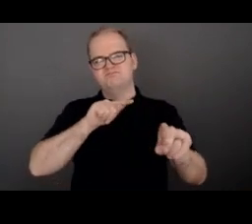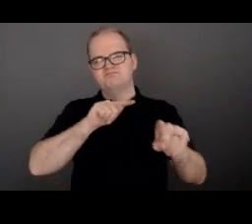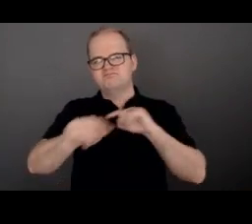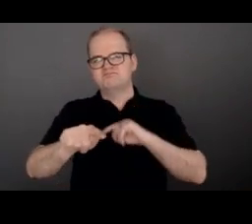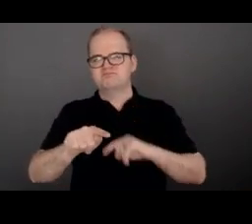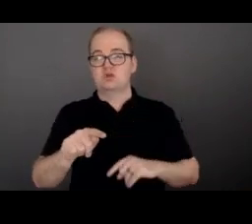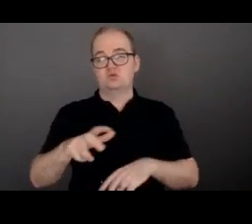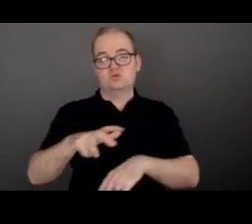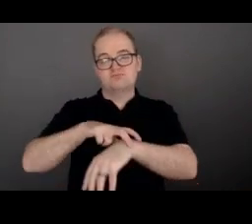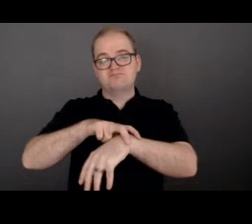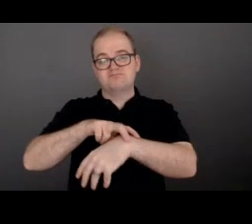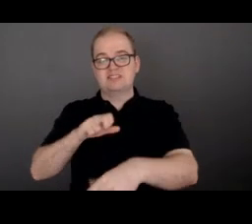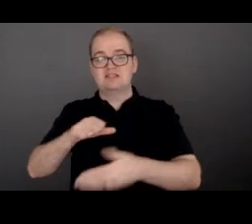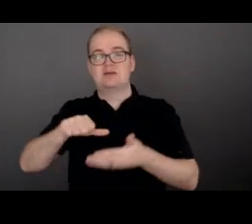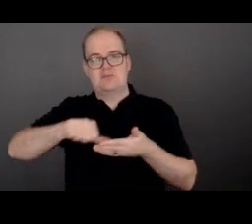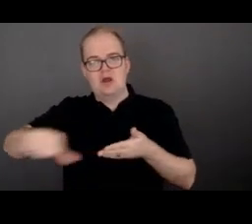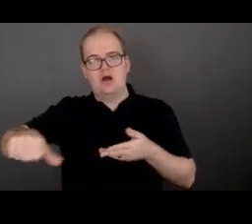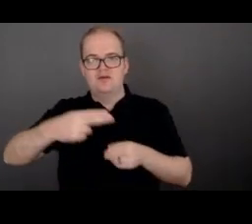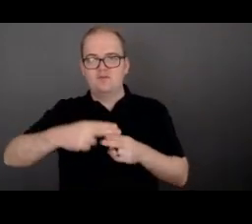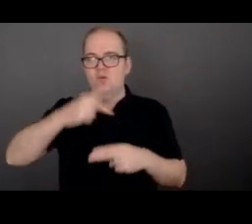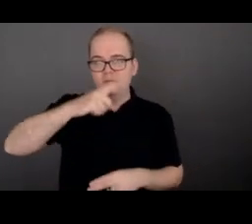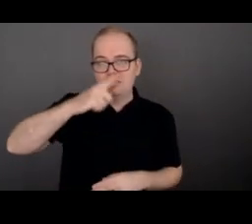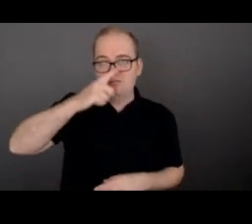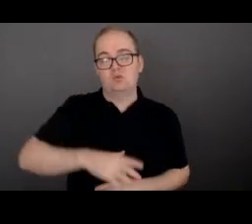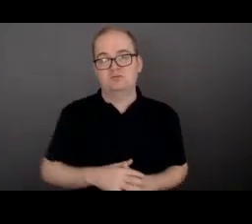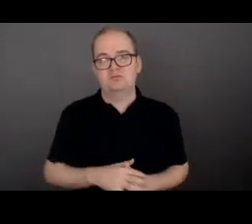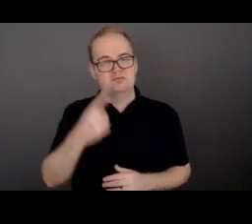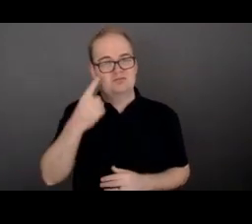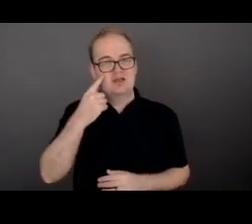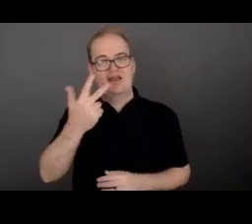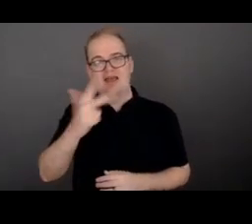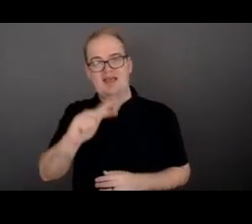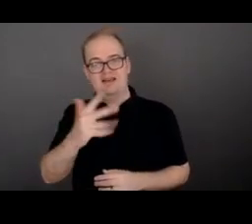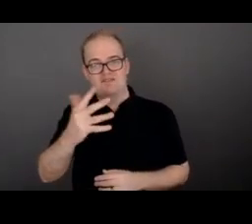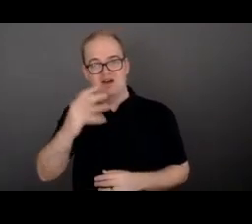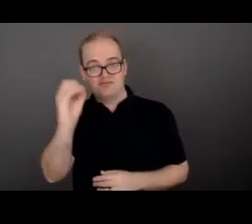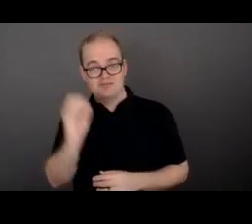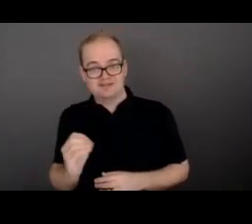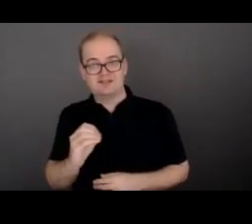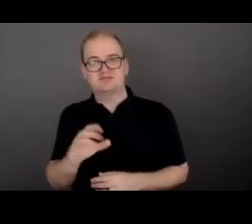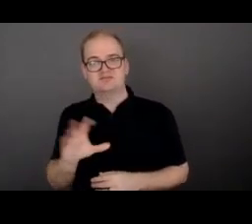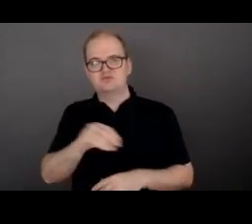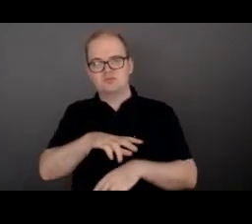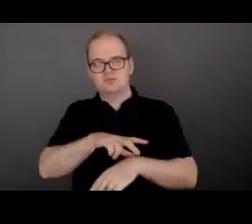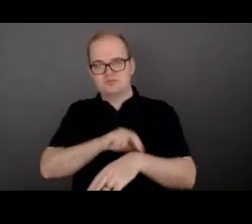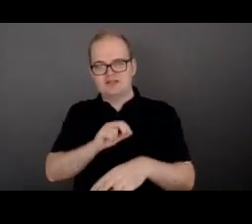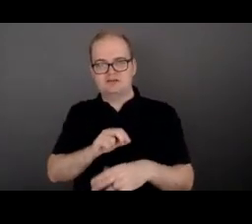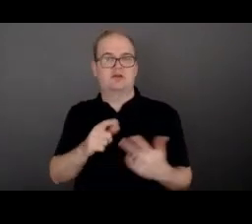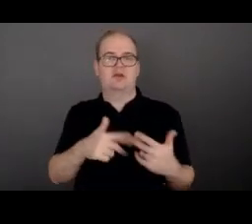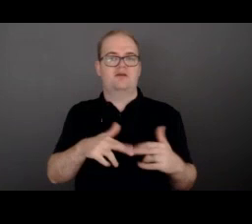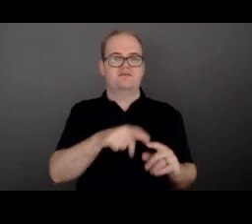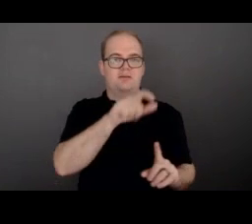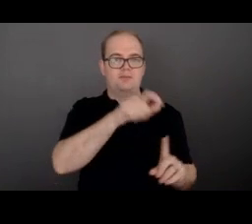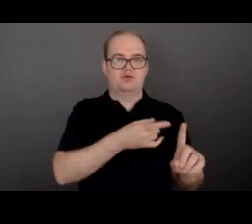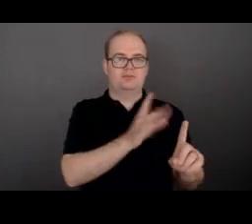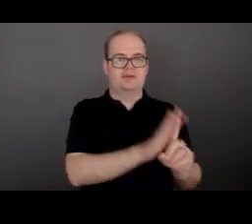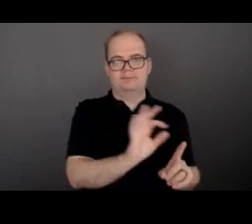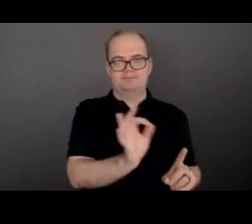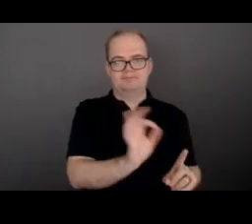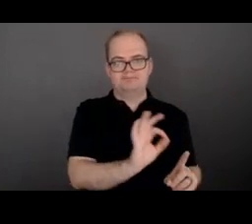I think it's about 85% and then about 15%, I think, is made up of private applications